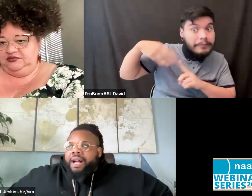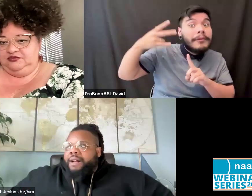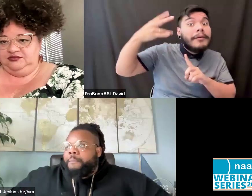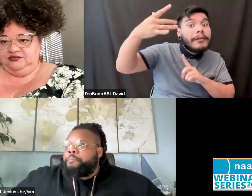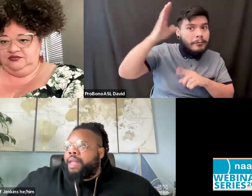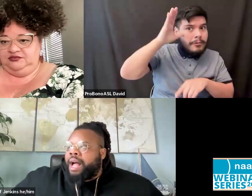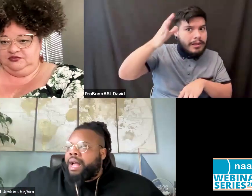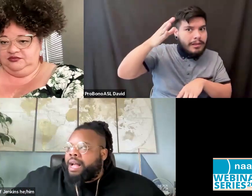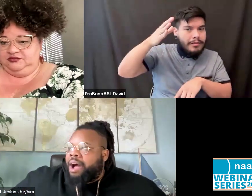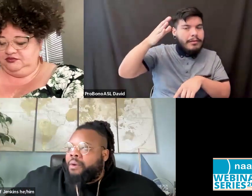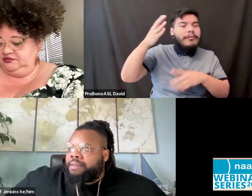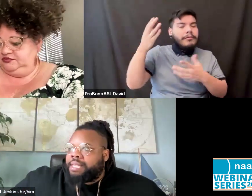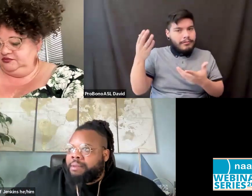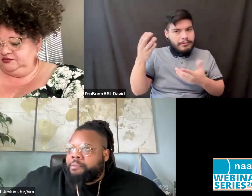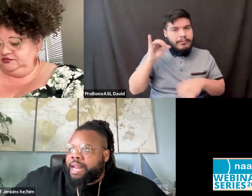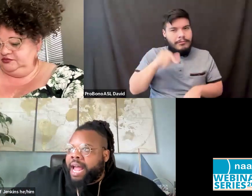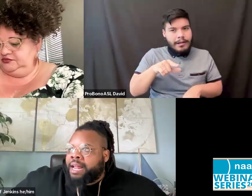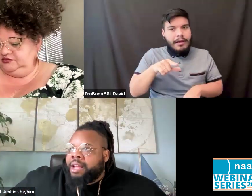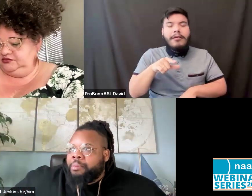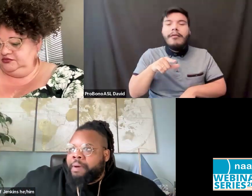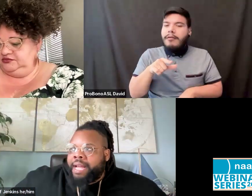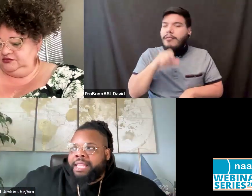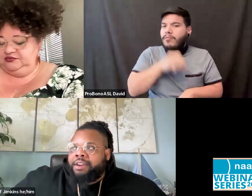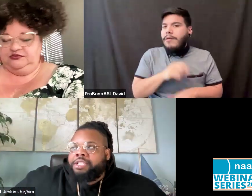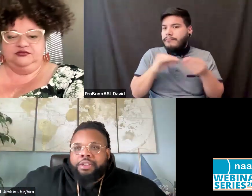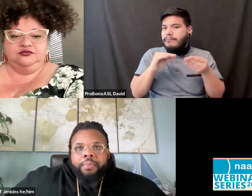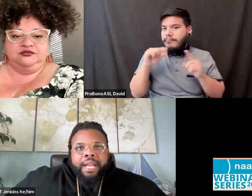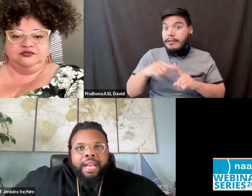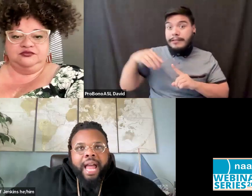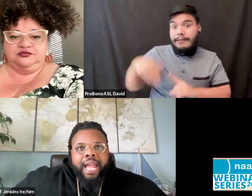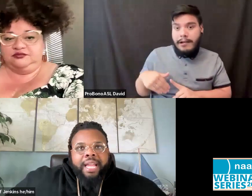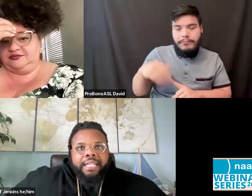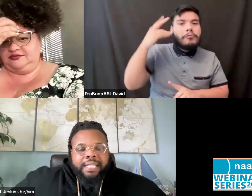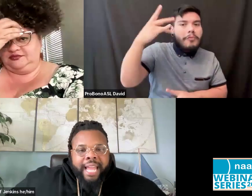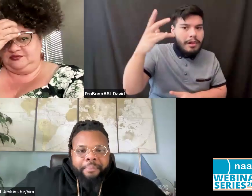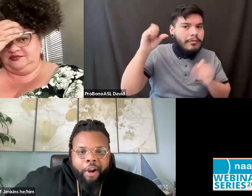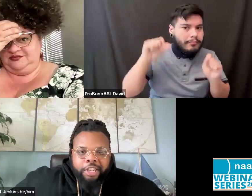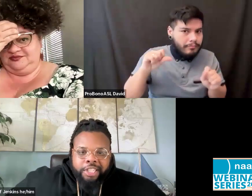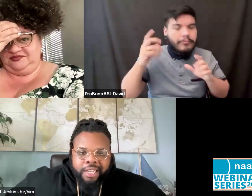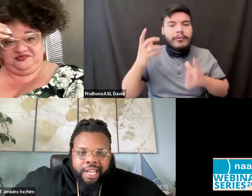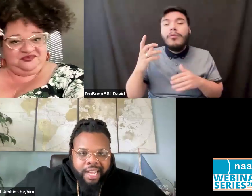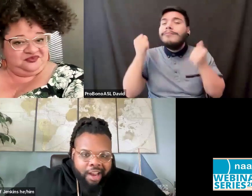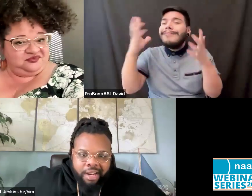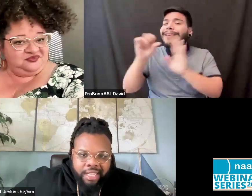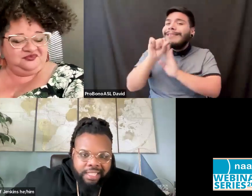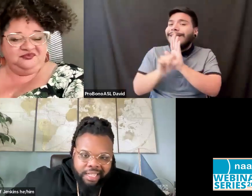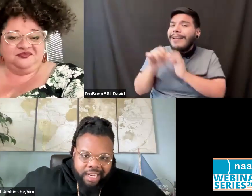I'll always love telling people that, but there's already like state parks in all of these